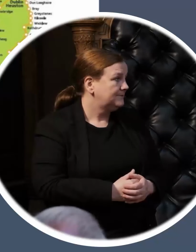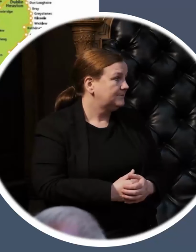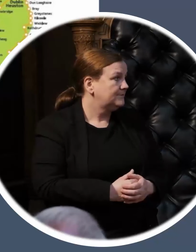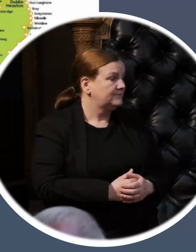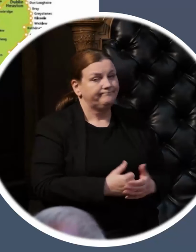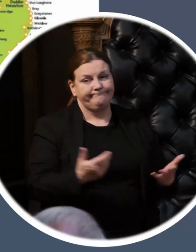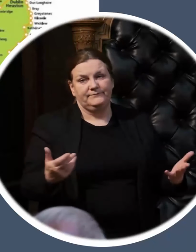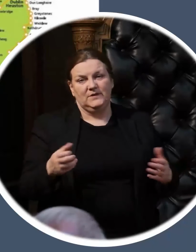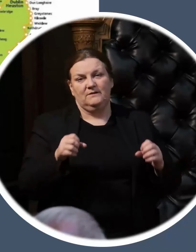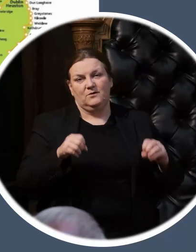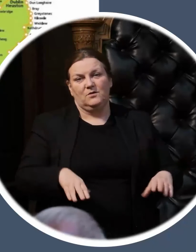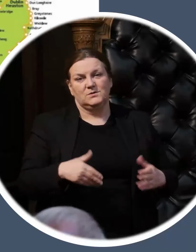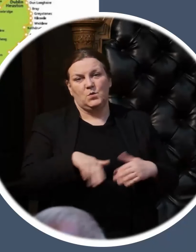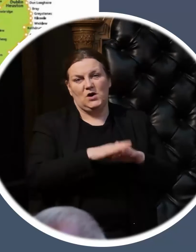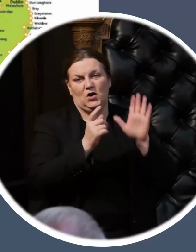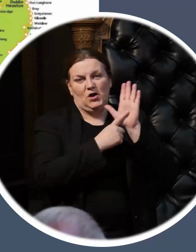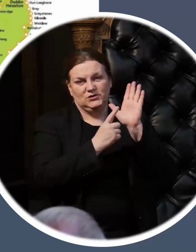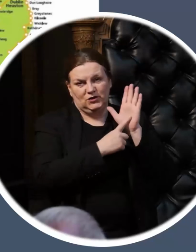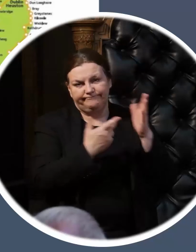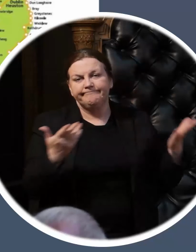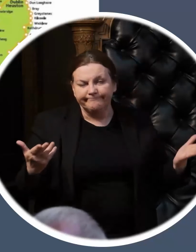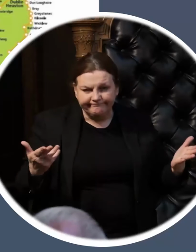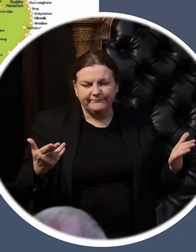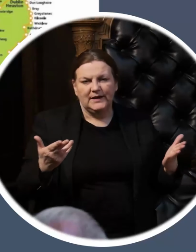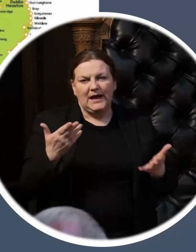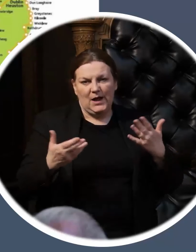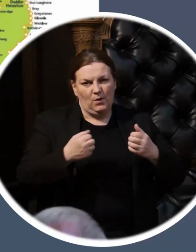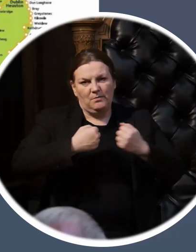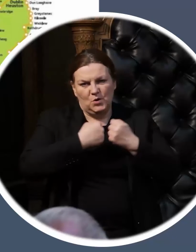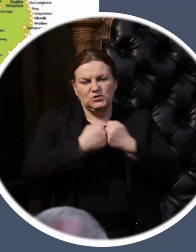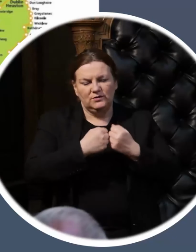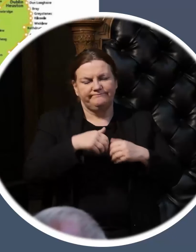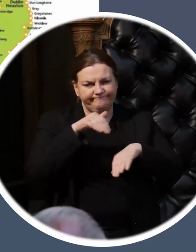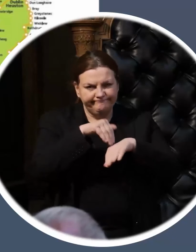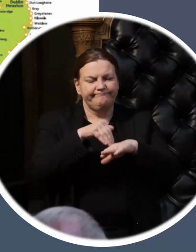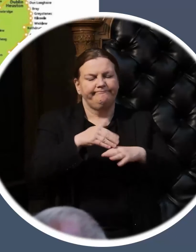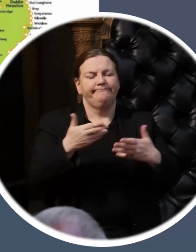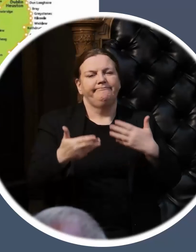Ulster and how much the creation of the border has impacted on the loss of